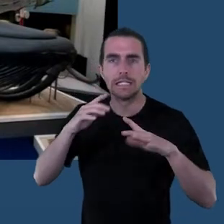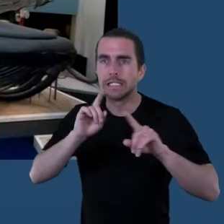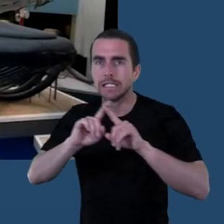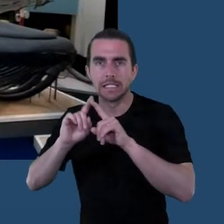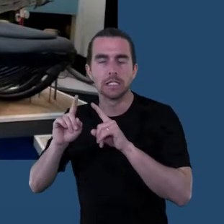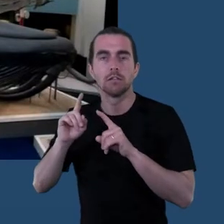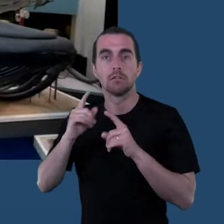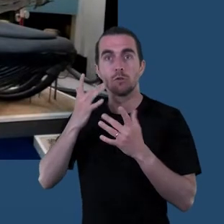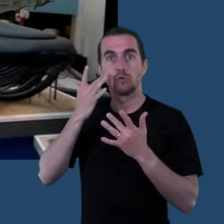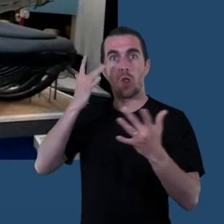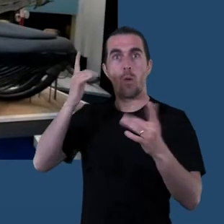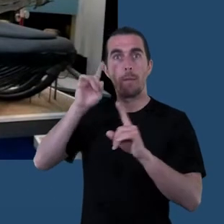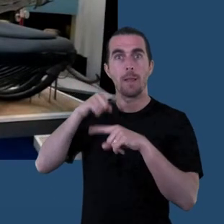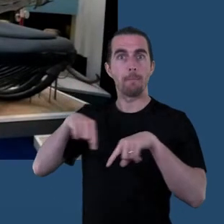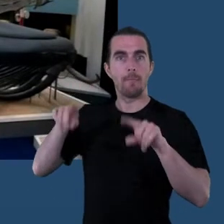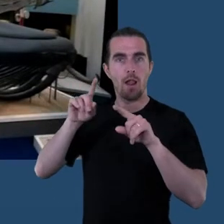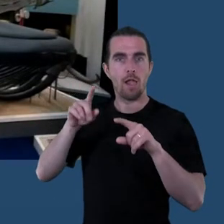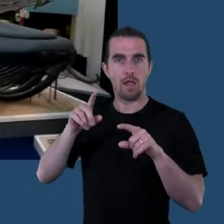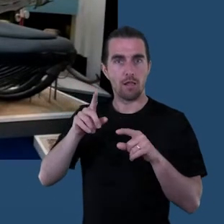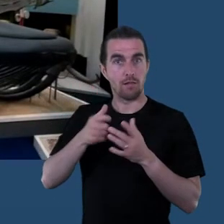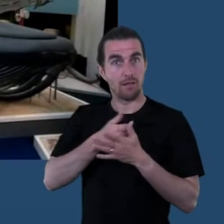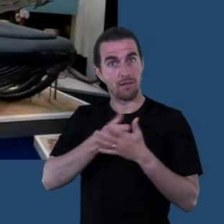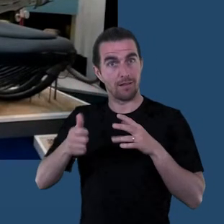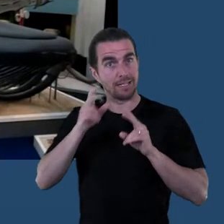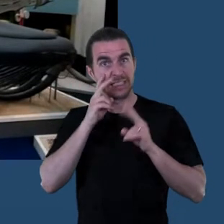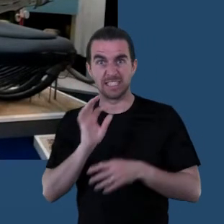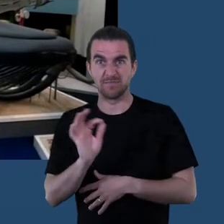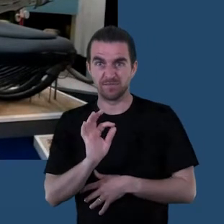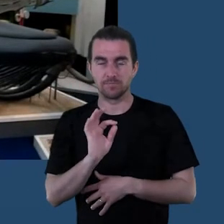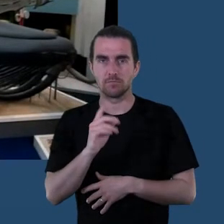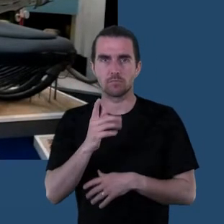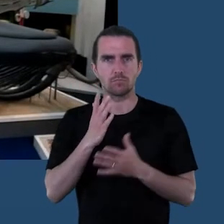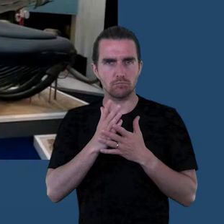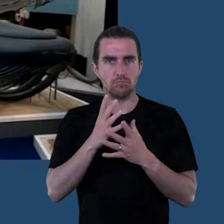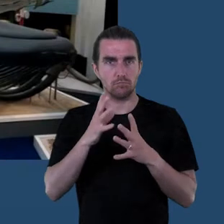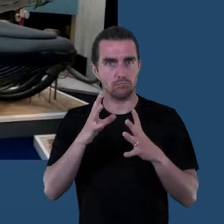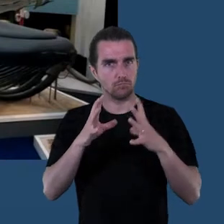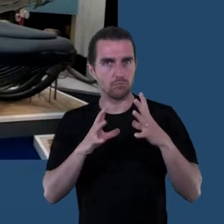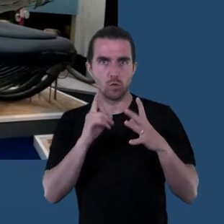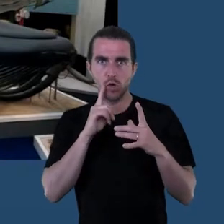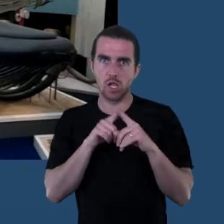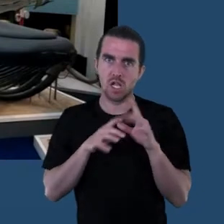So they would have shown people who would never have normally seen these creatures what they looked like, very, very fragile.